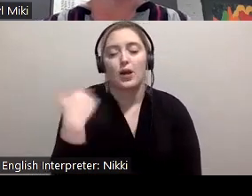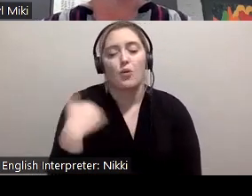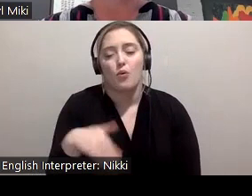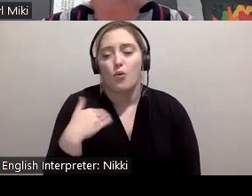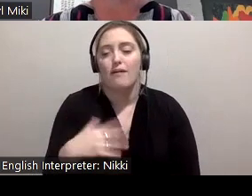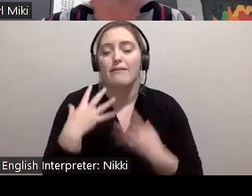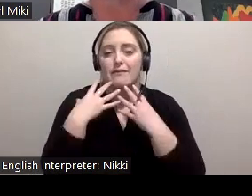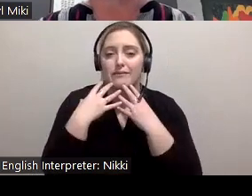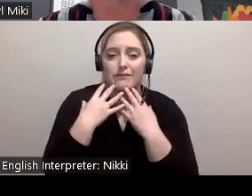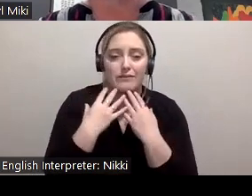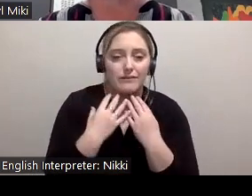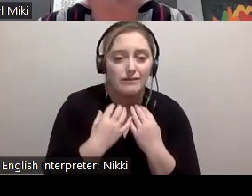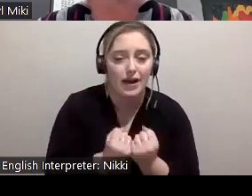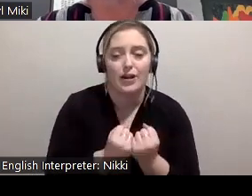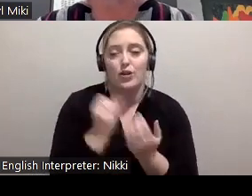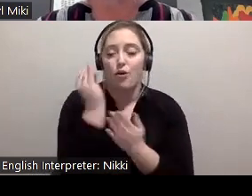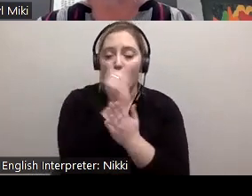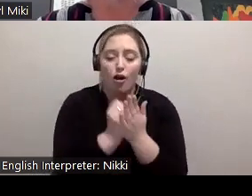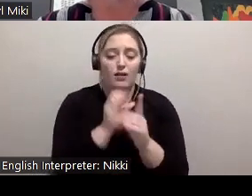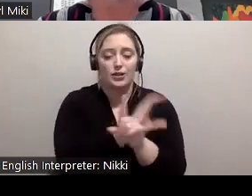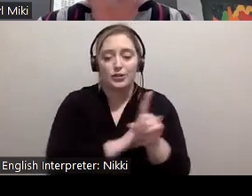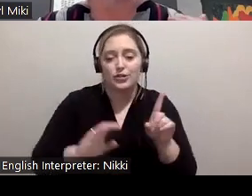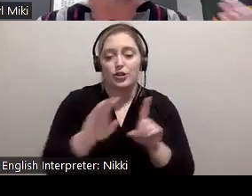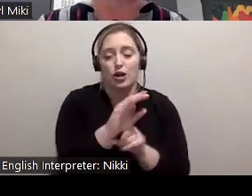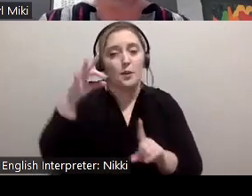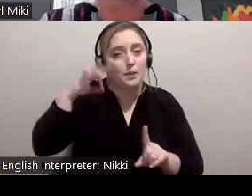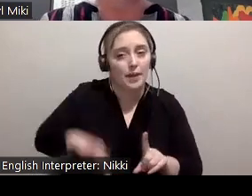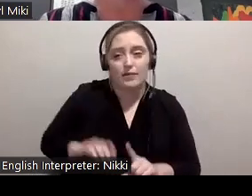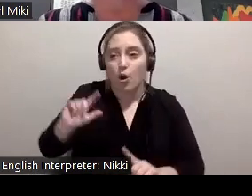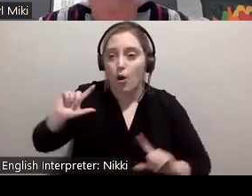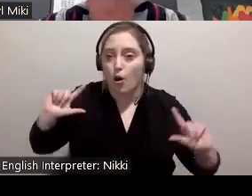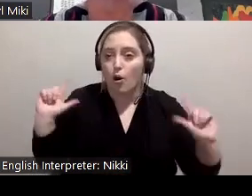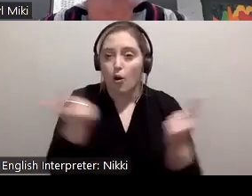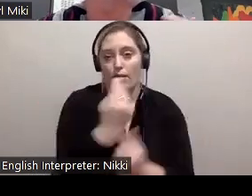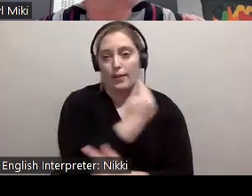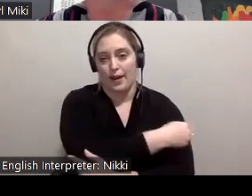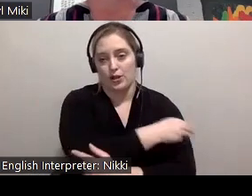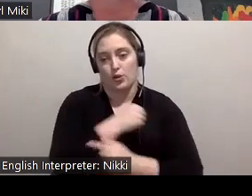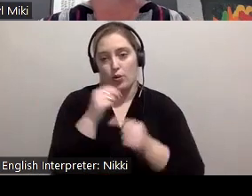benefit of all Manitoba. And we strive for funding and programs